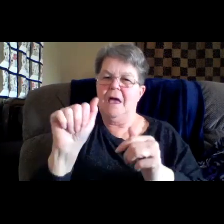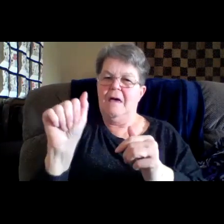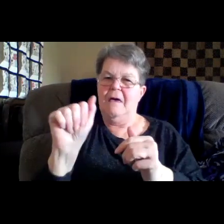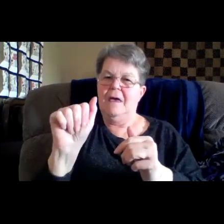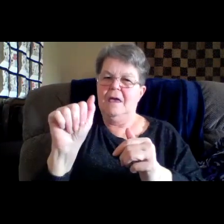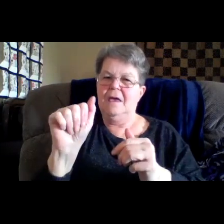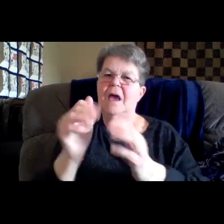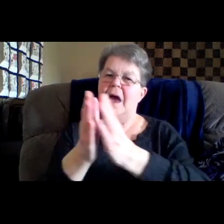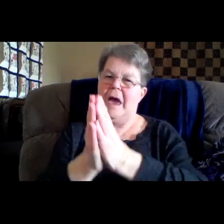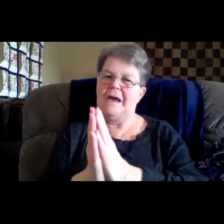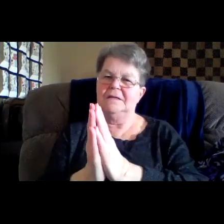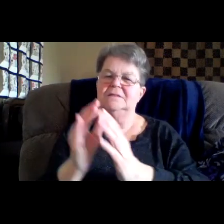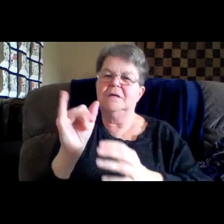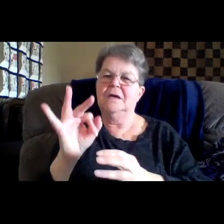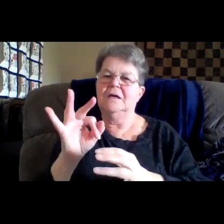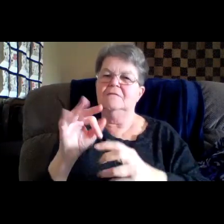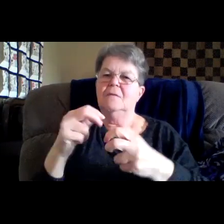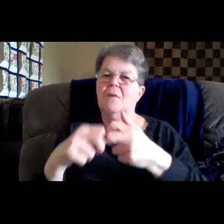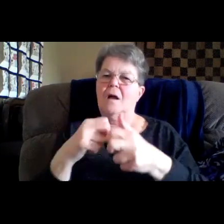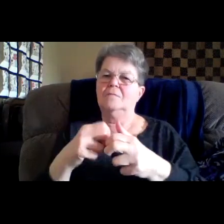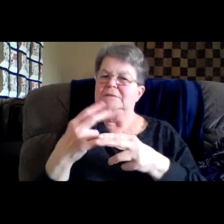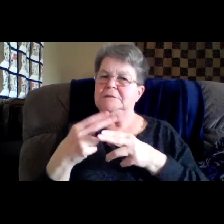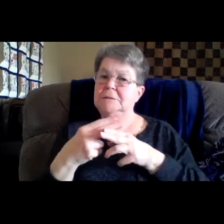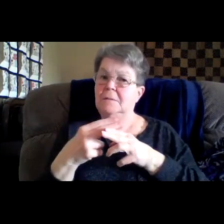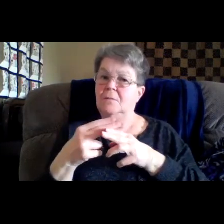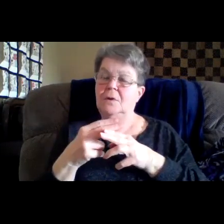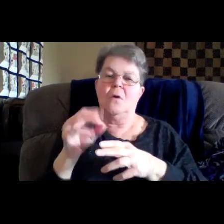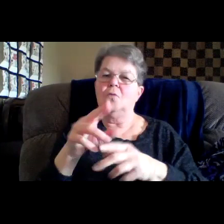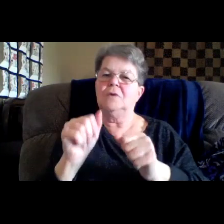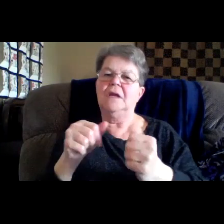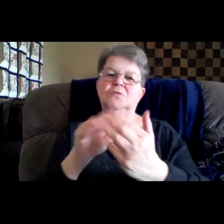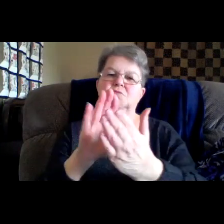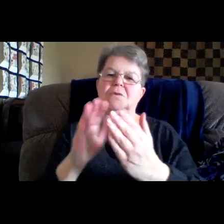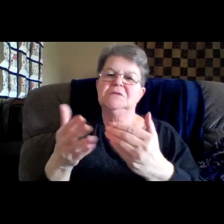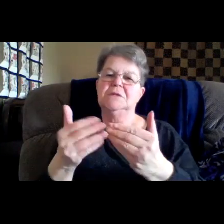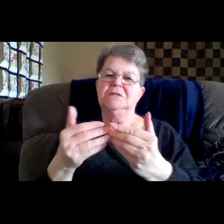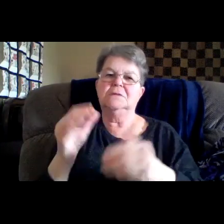you want to ask if the problem is temporary or easily addressable. C is for community.